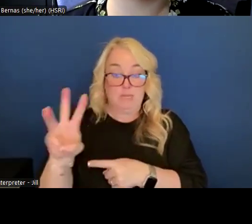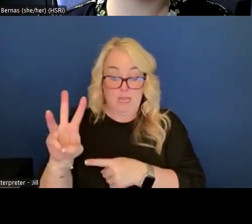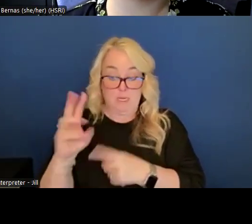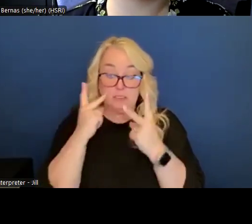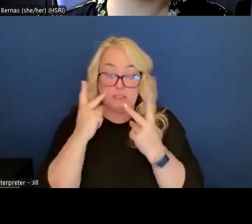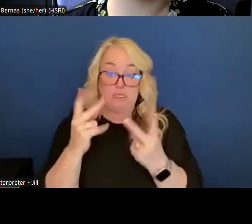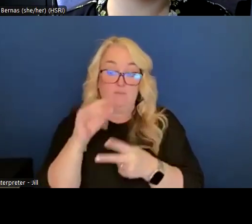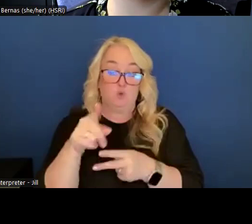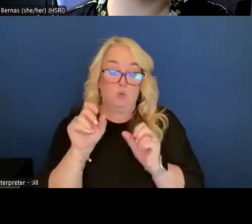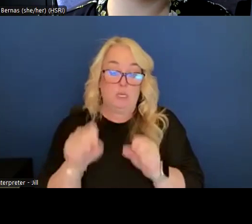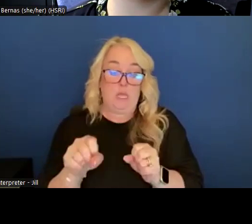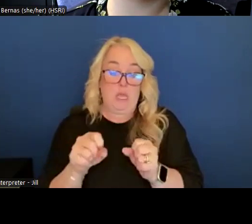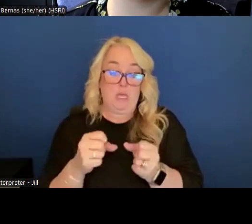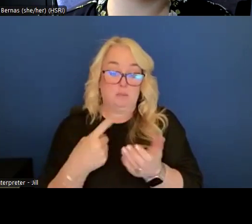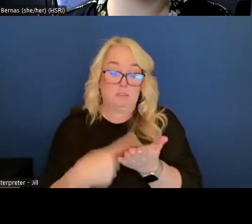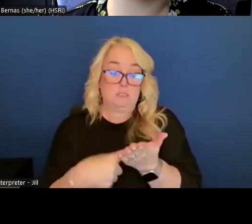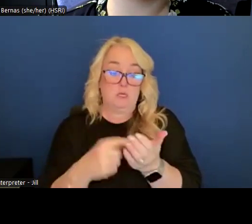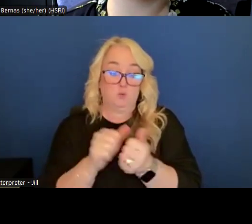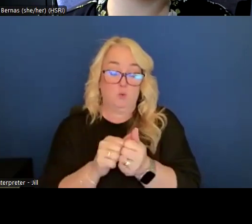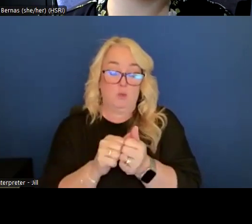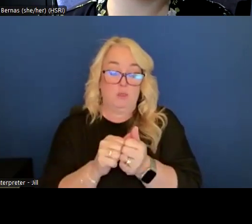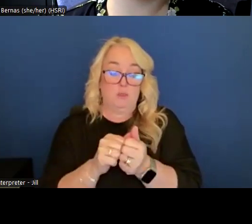to someone about finding the center in your state. And a lot